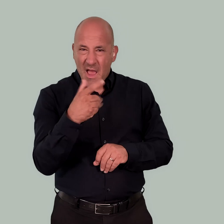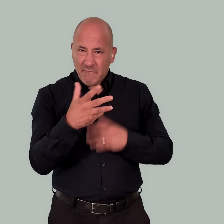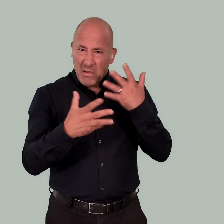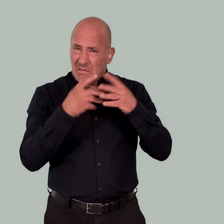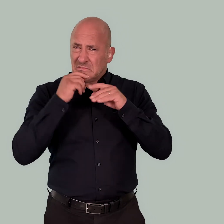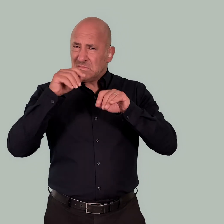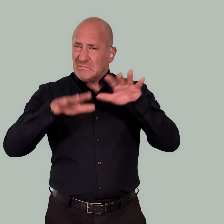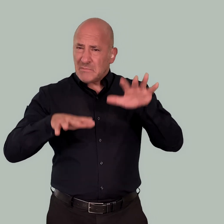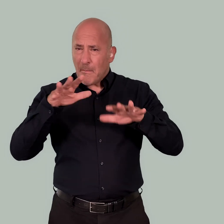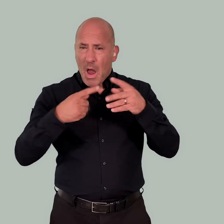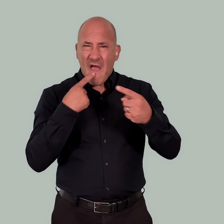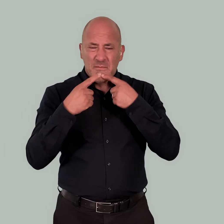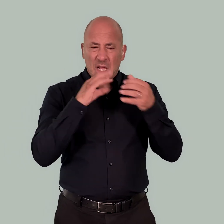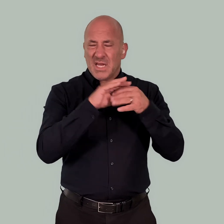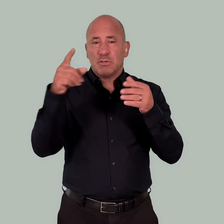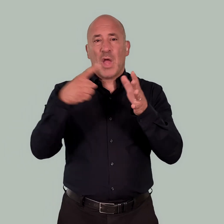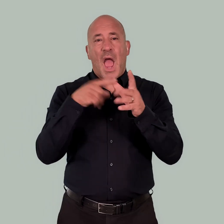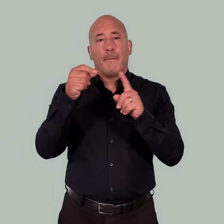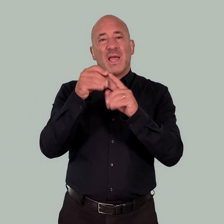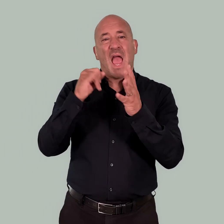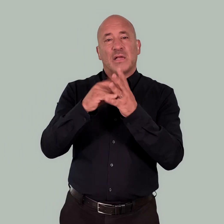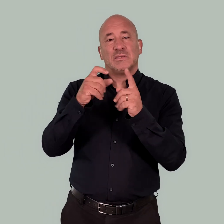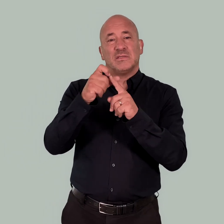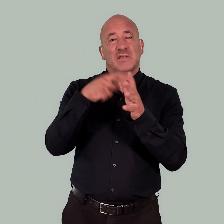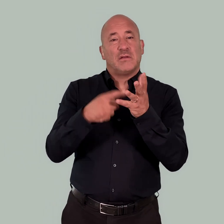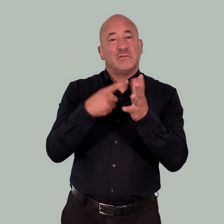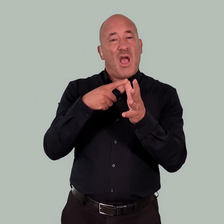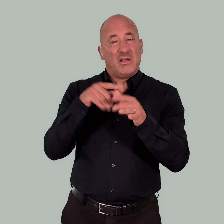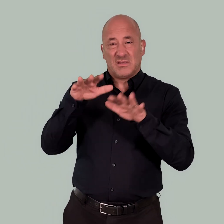paints a similar picture to the APS data,